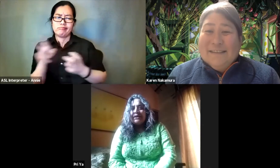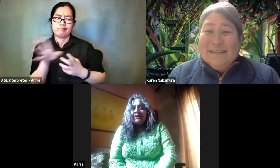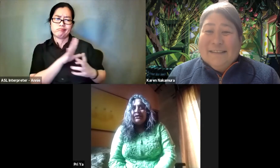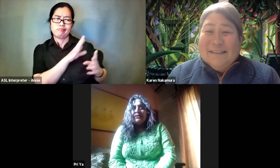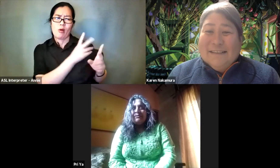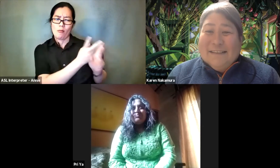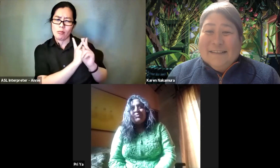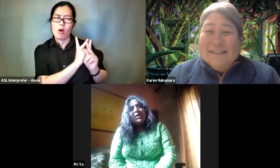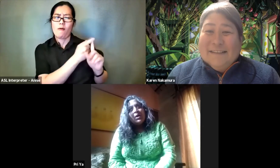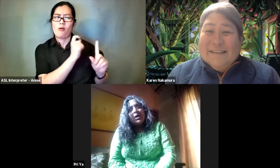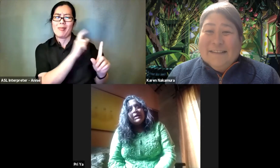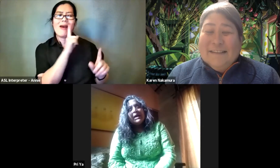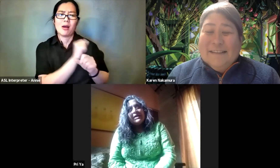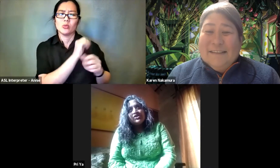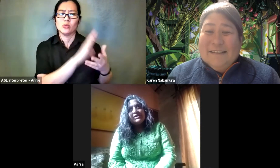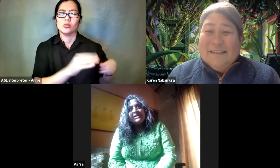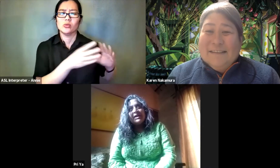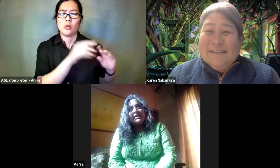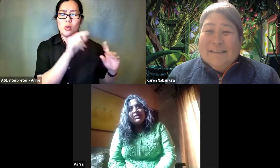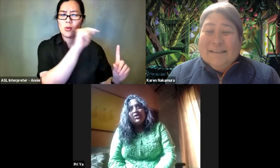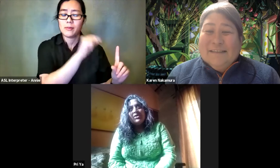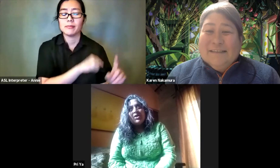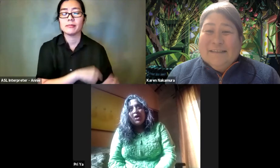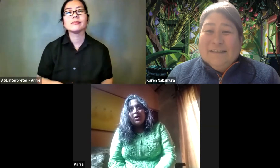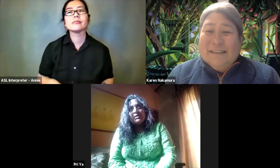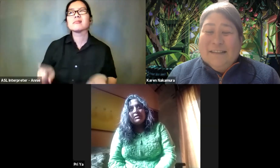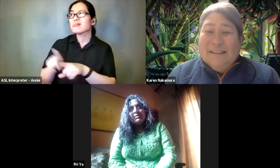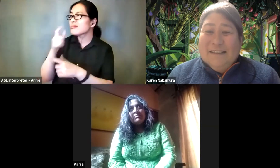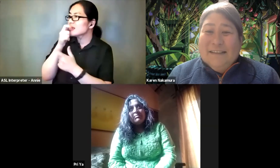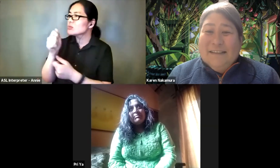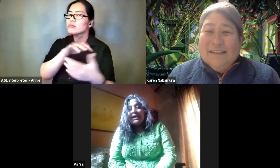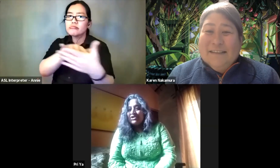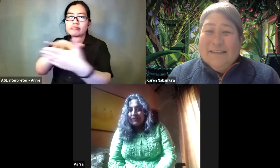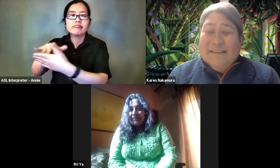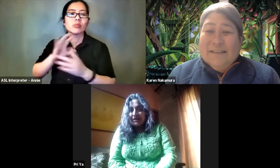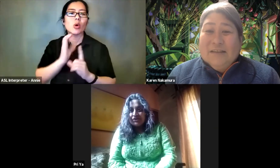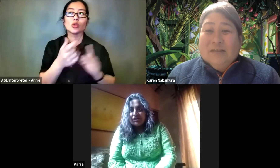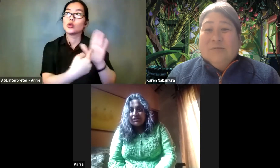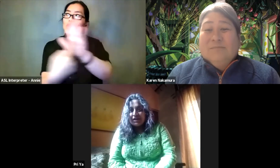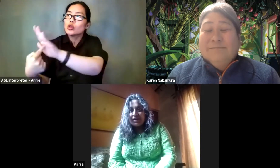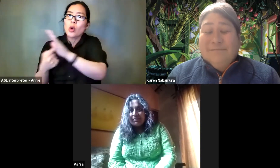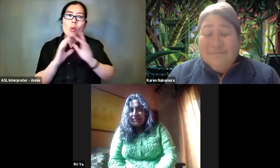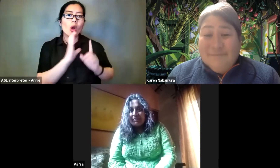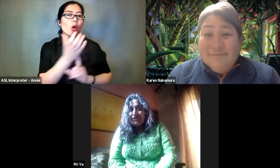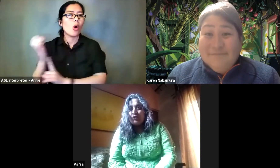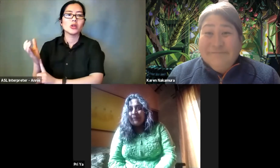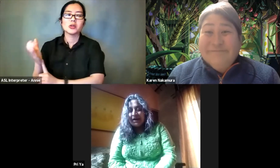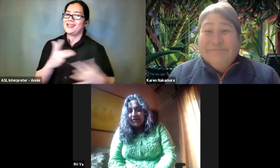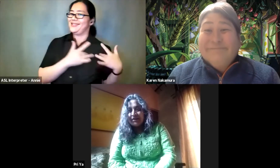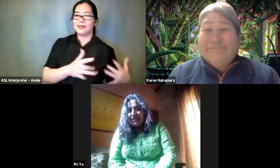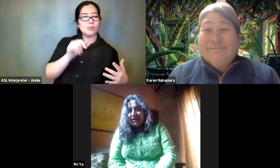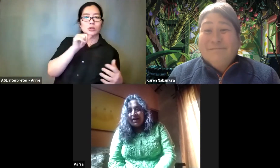Priya Ramasubban: In cultures that are not mainstream cultures, the viewed by other other